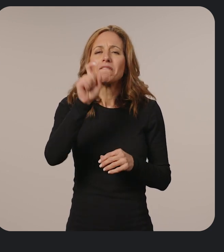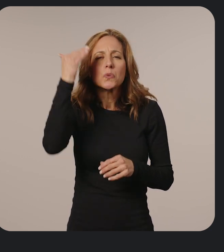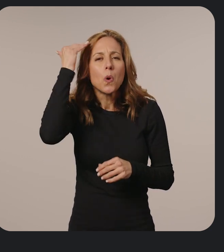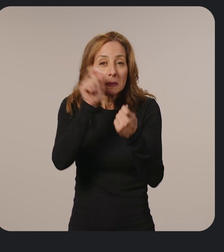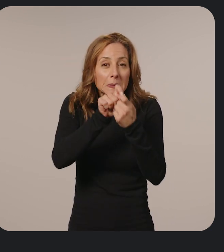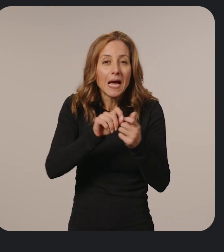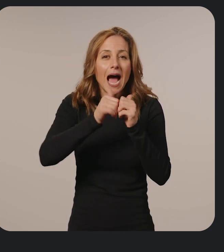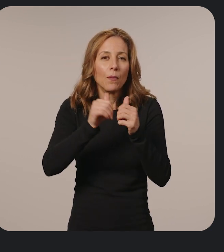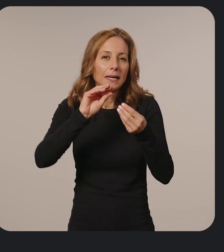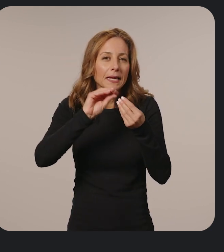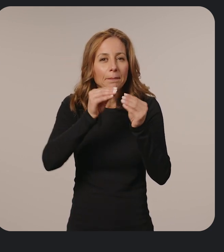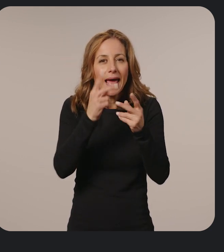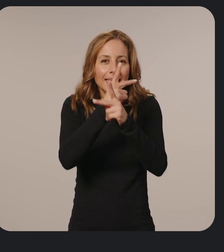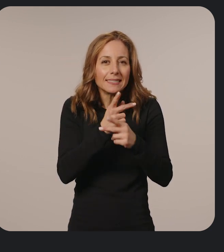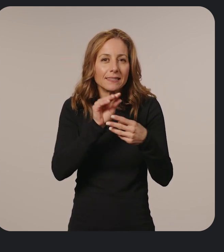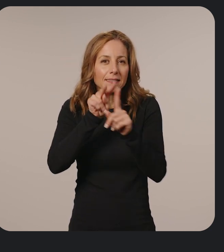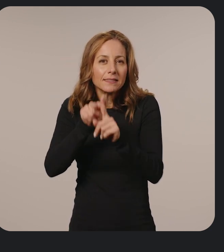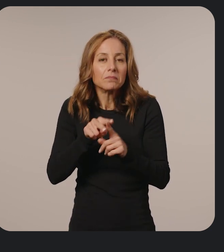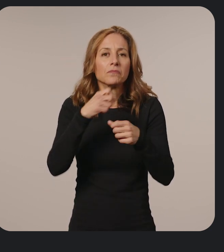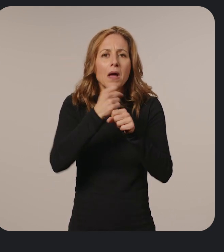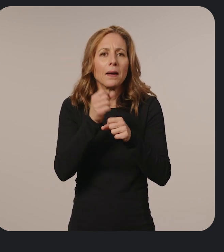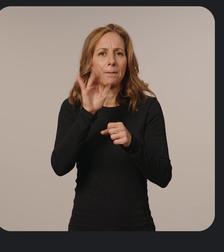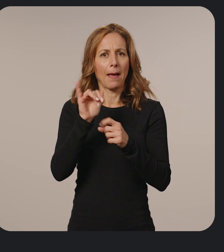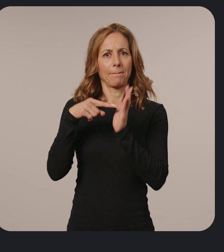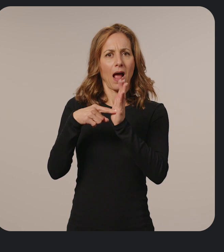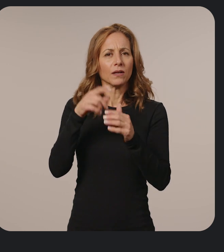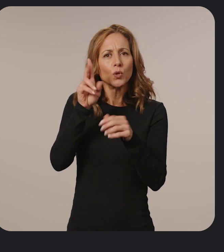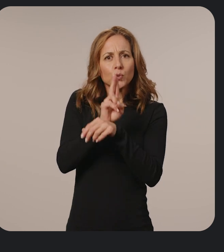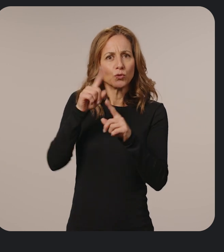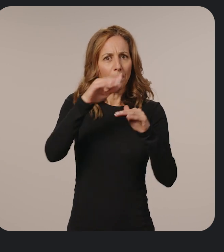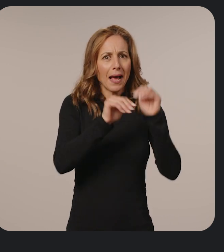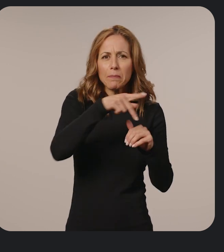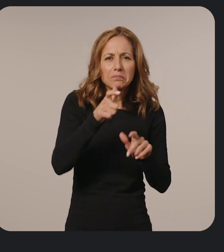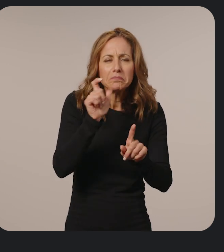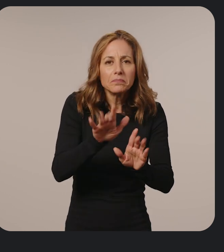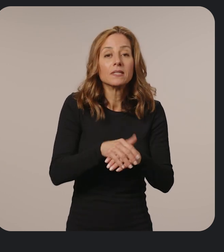to use them to build applications. Imagine you have a web page like TensorFlow.org